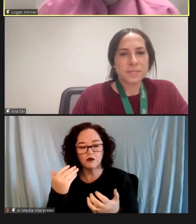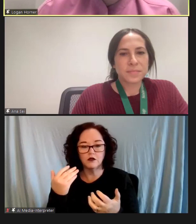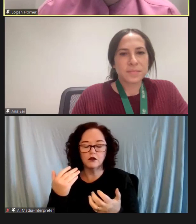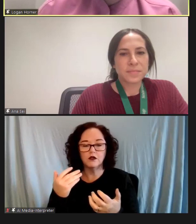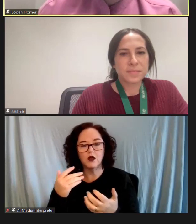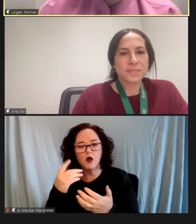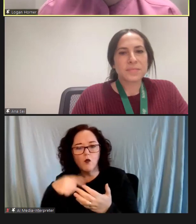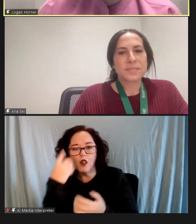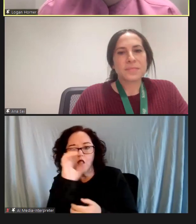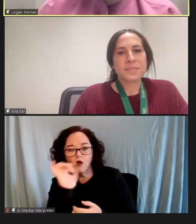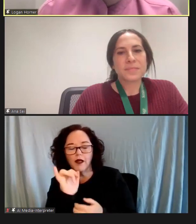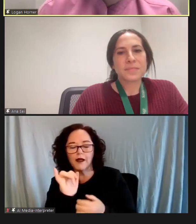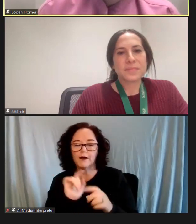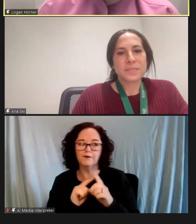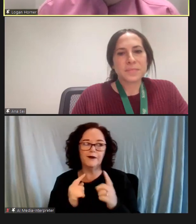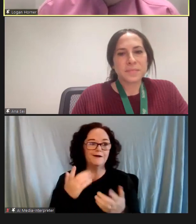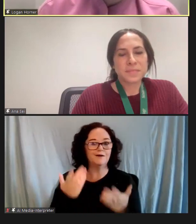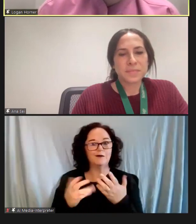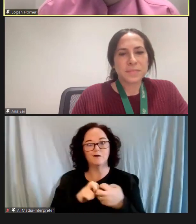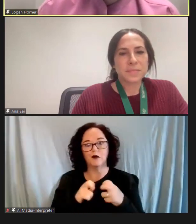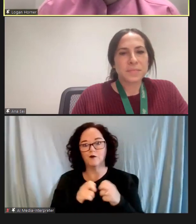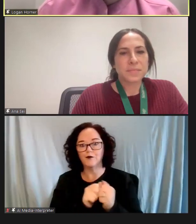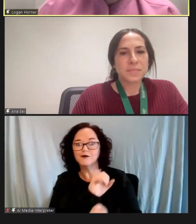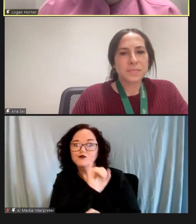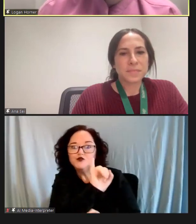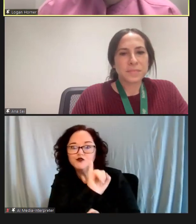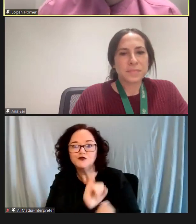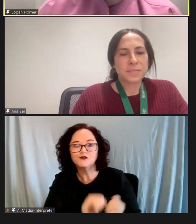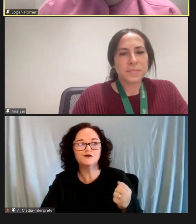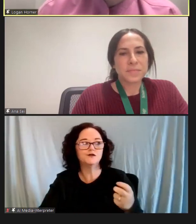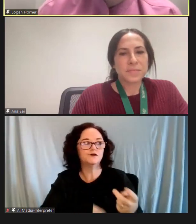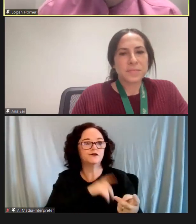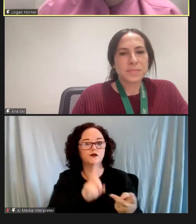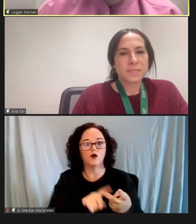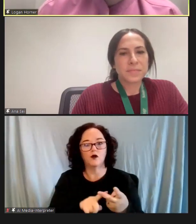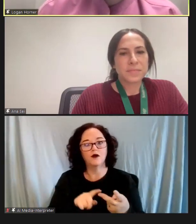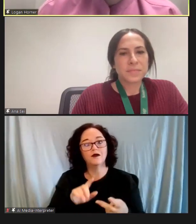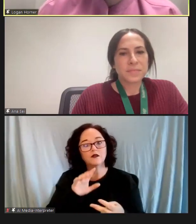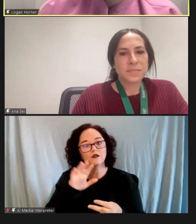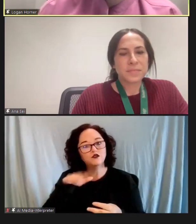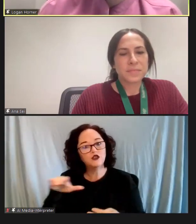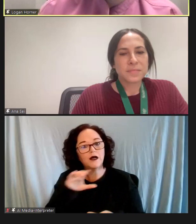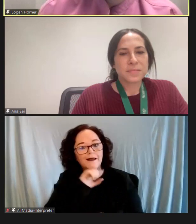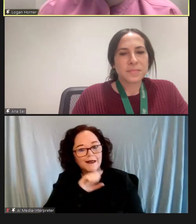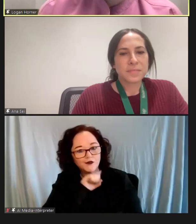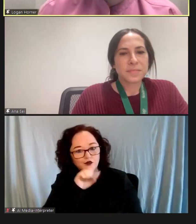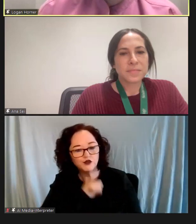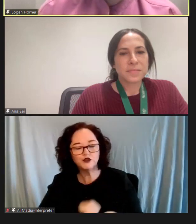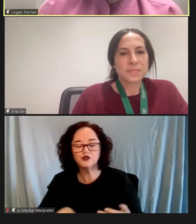of the child's age or risk all of those